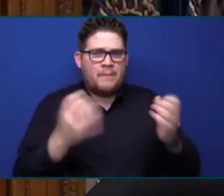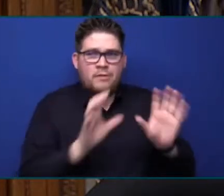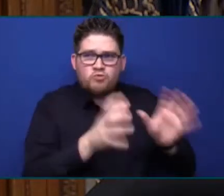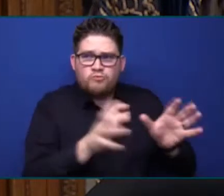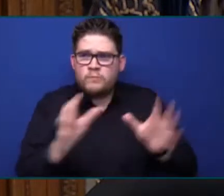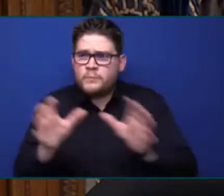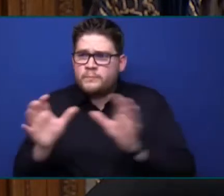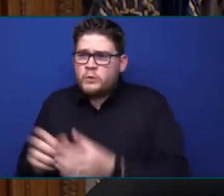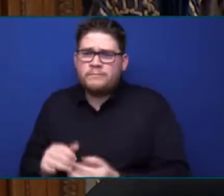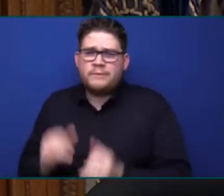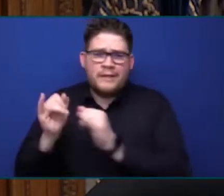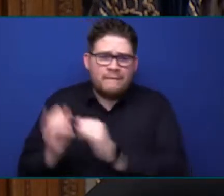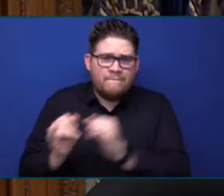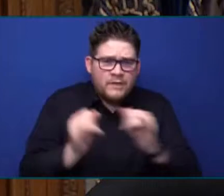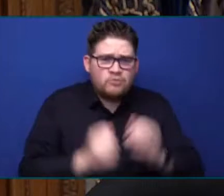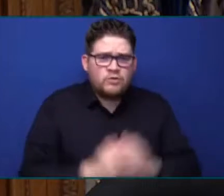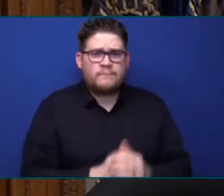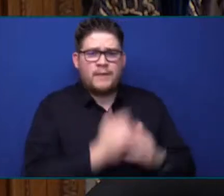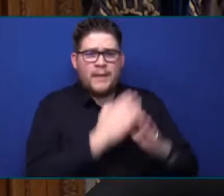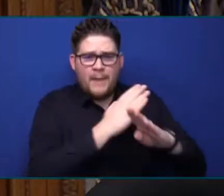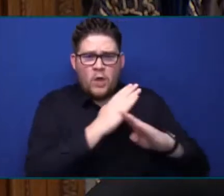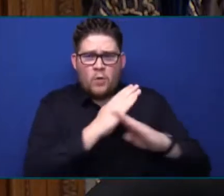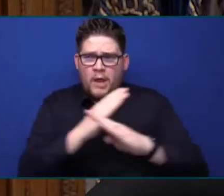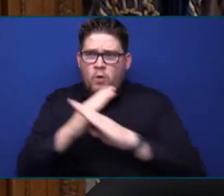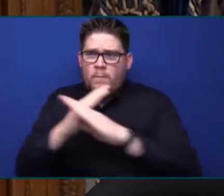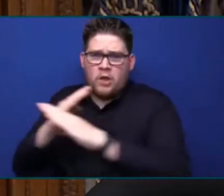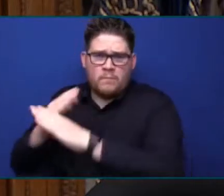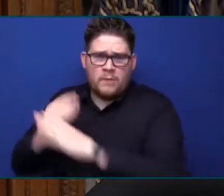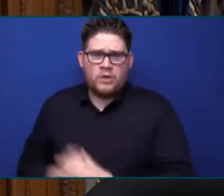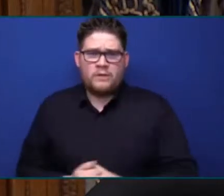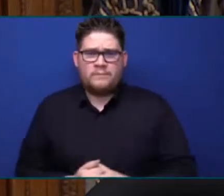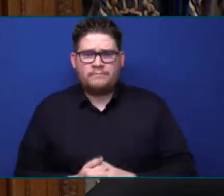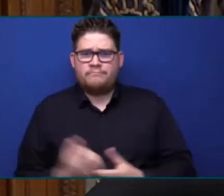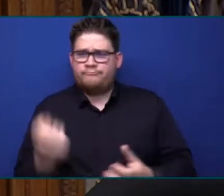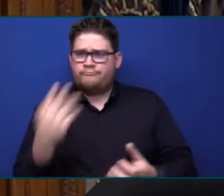and the opportunities we have with this legislation before us today to get this